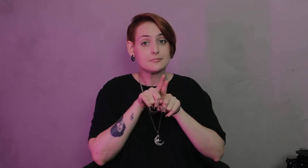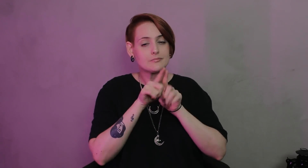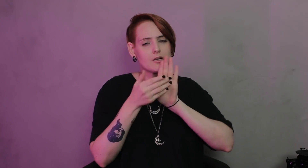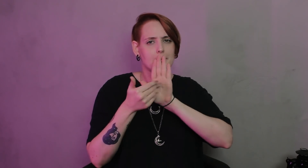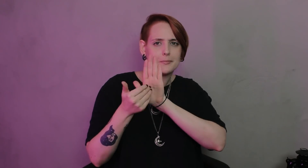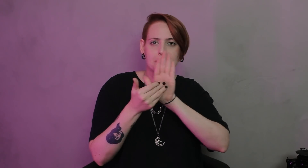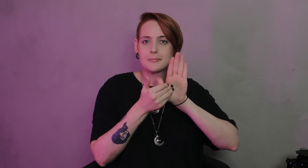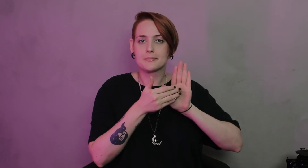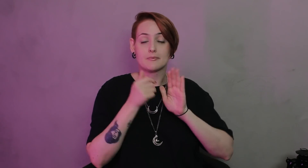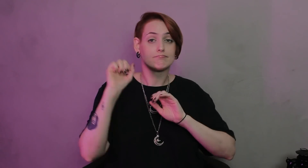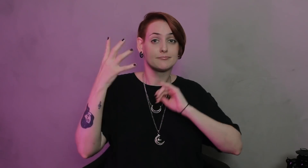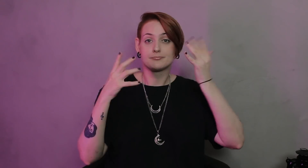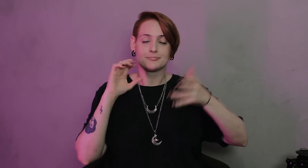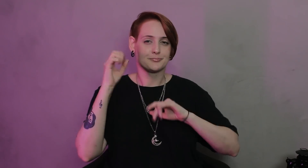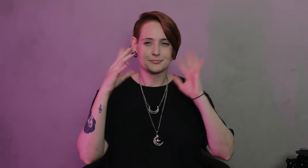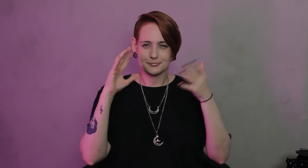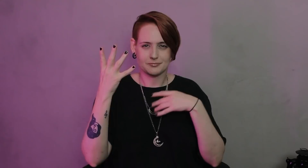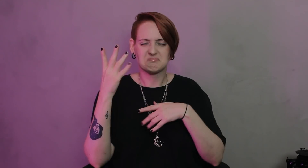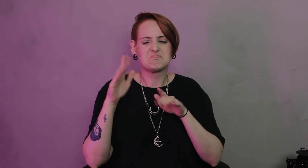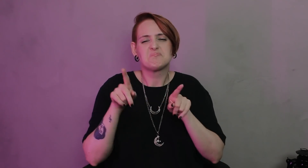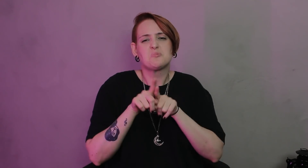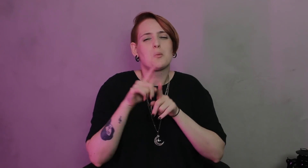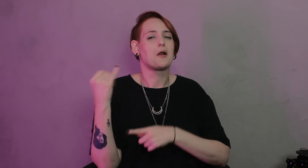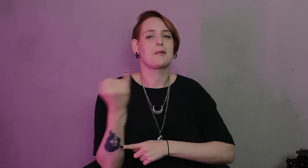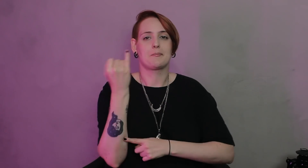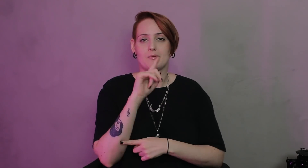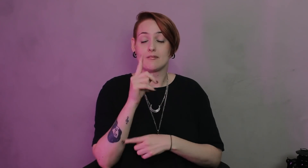, improving the narration and